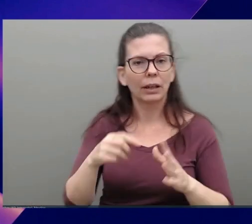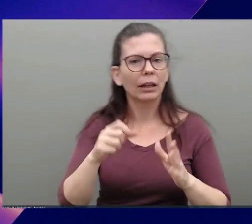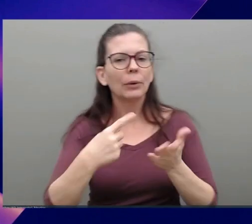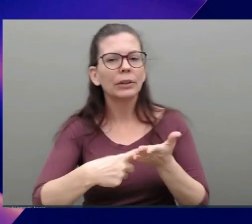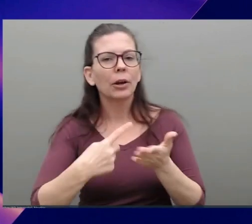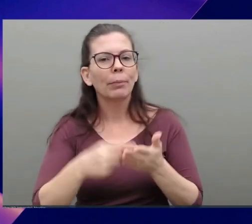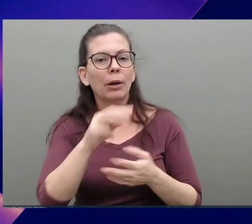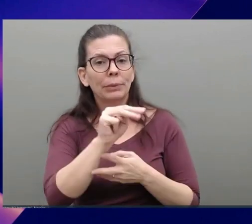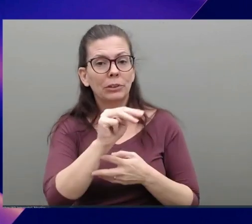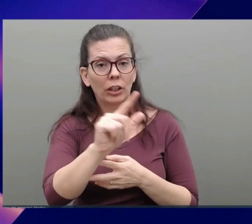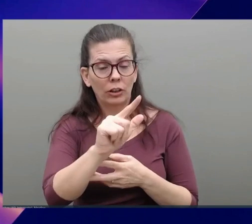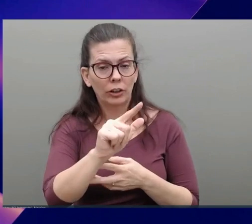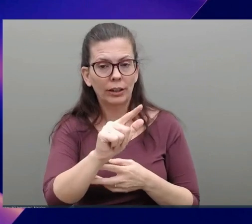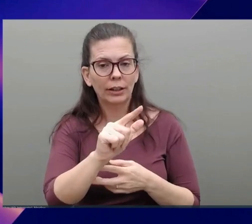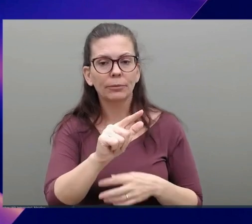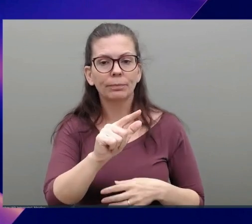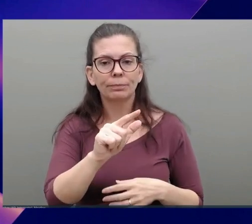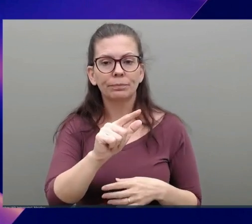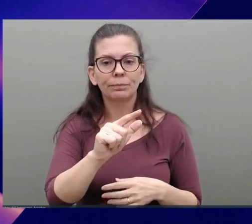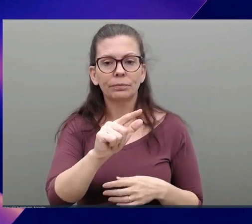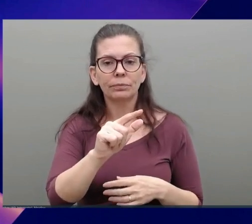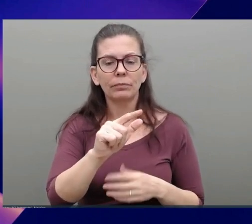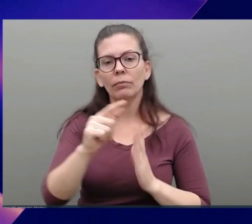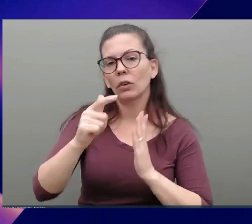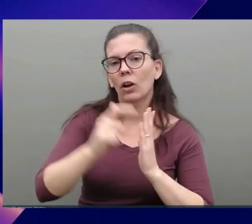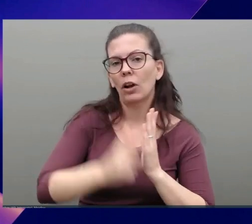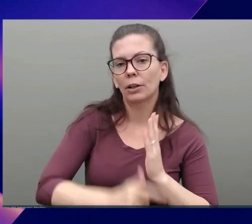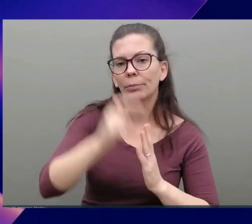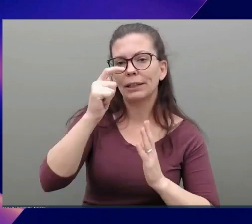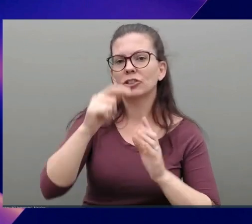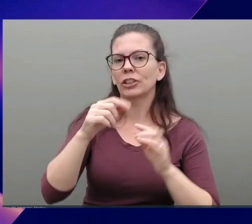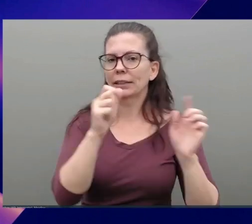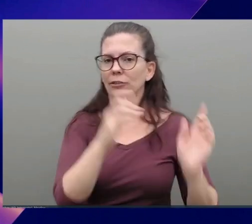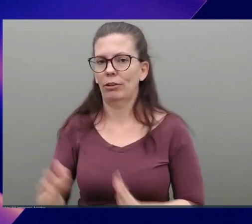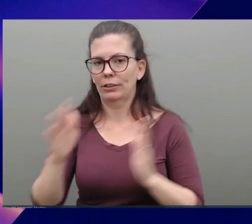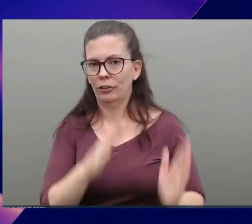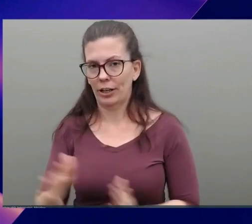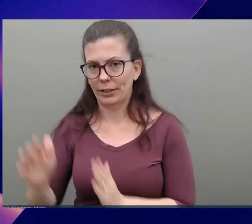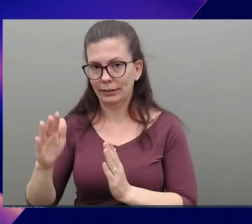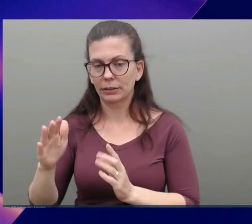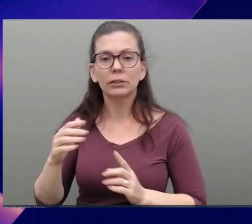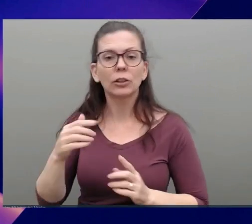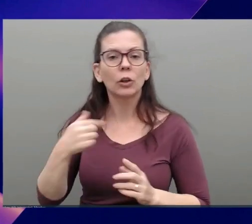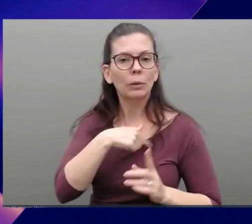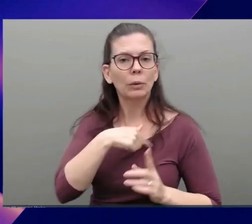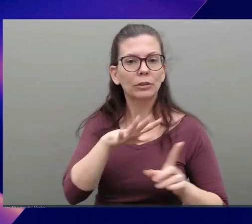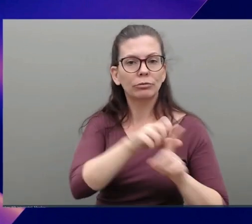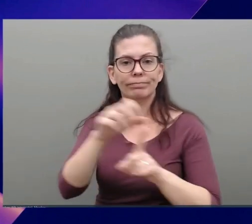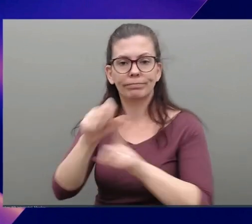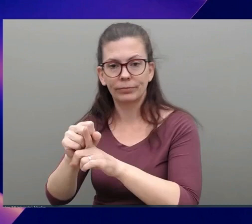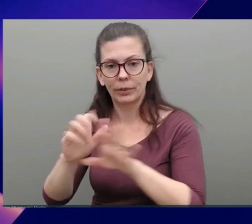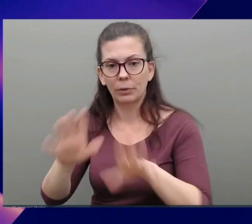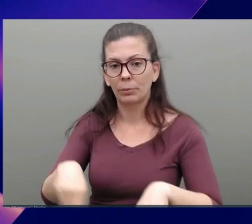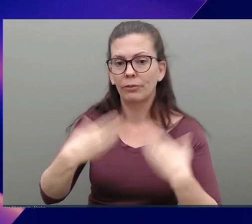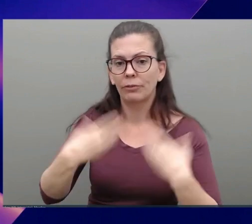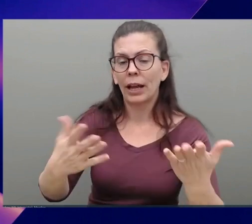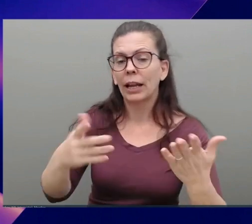It's about automation and standardization. Okay. That we want to achieve by providing tools to our customers,